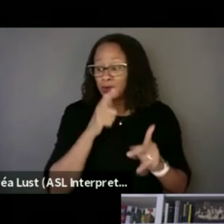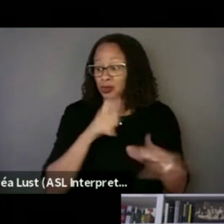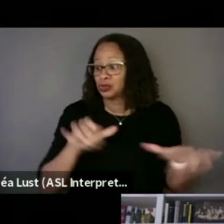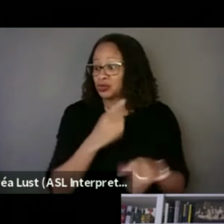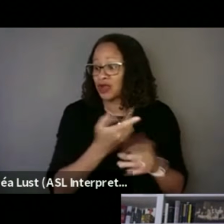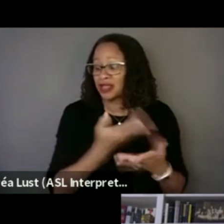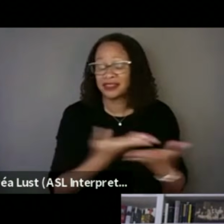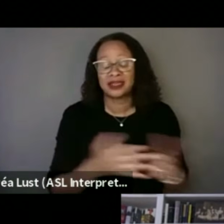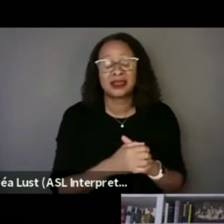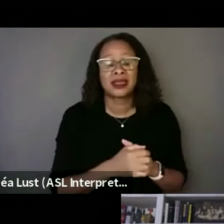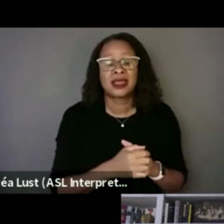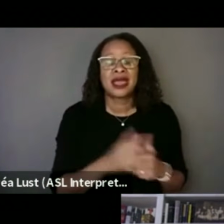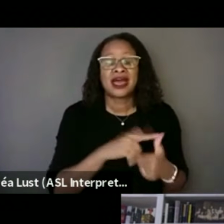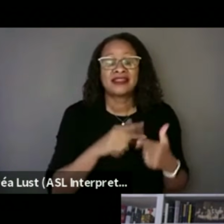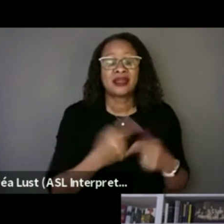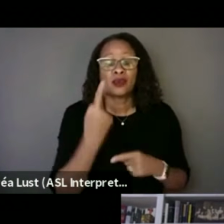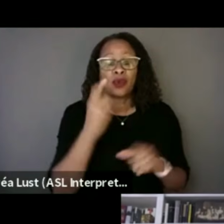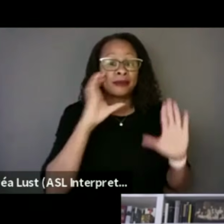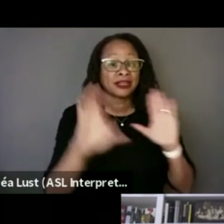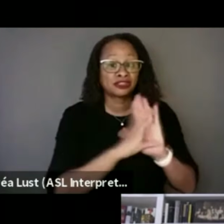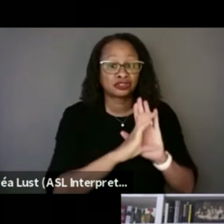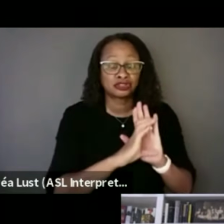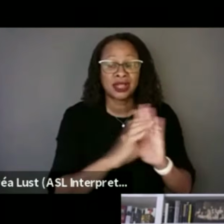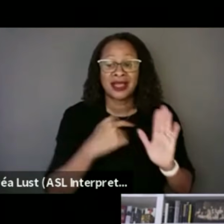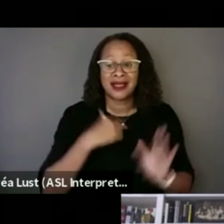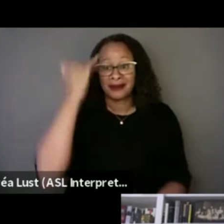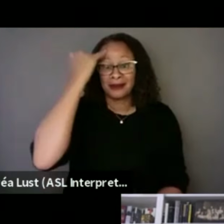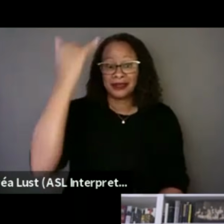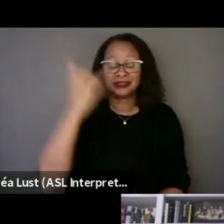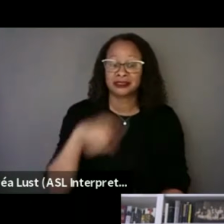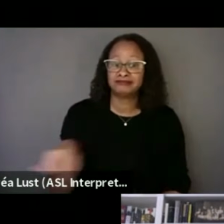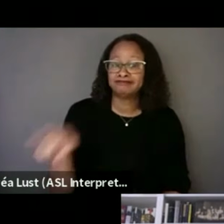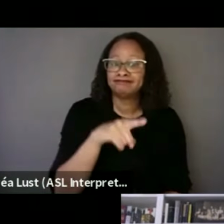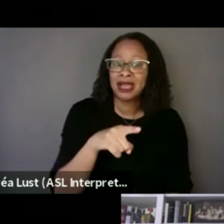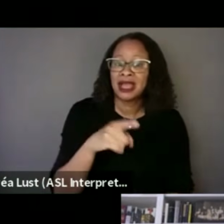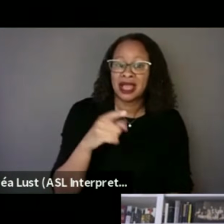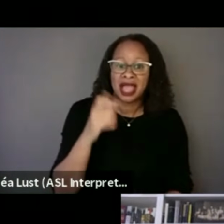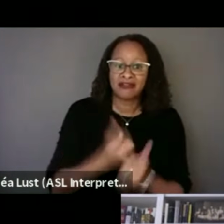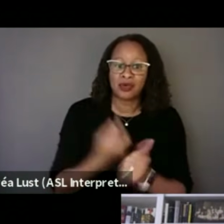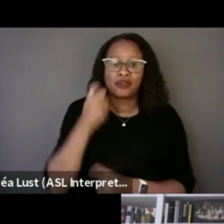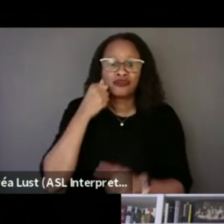And then one of the photographs that I imagine you and everyone listening would remember, Alan Kurdi,